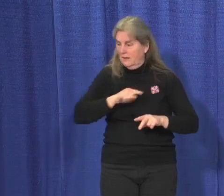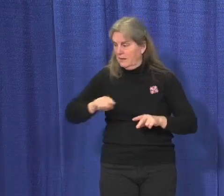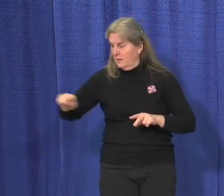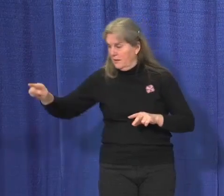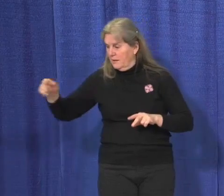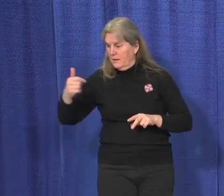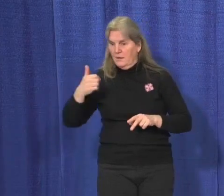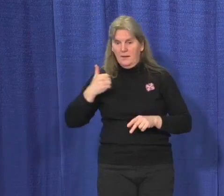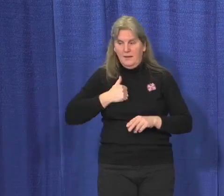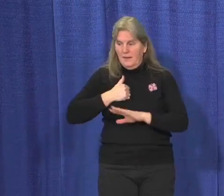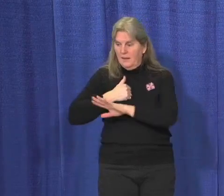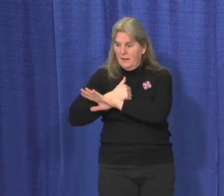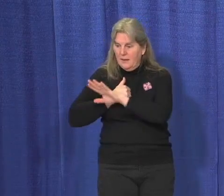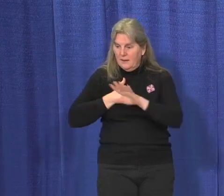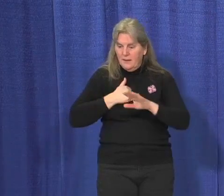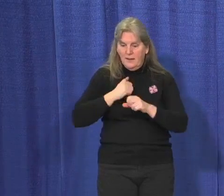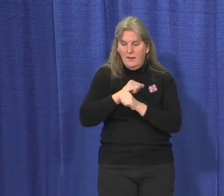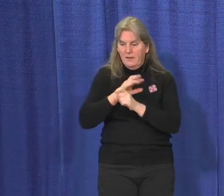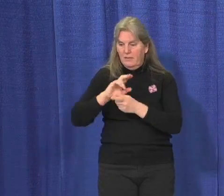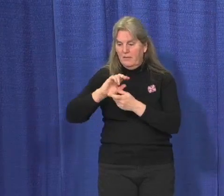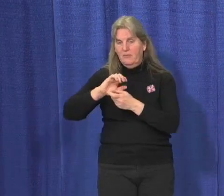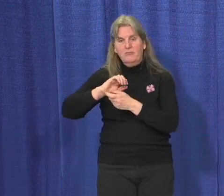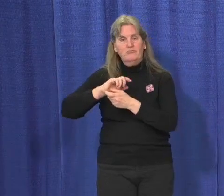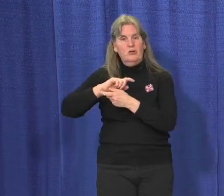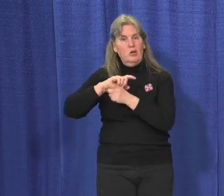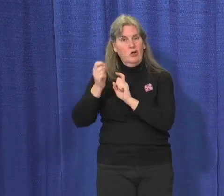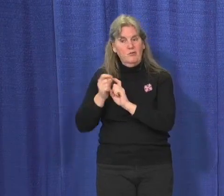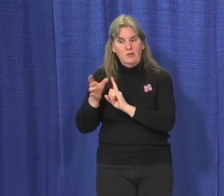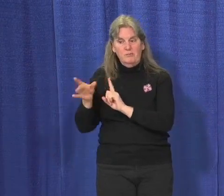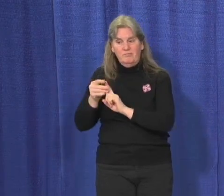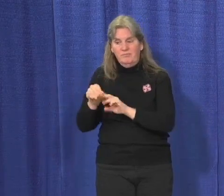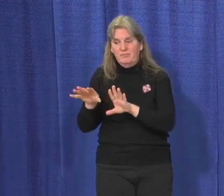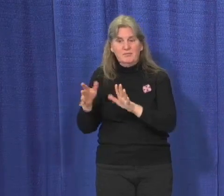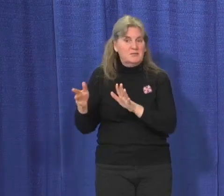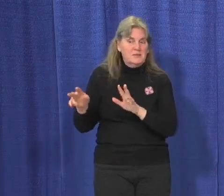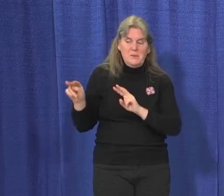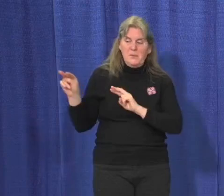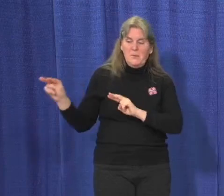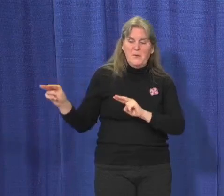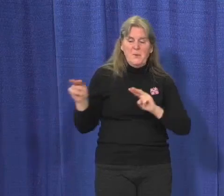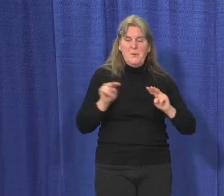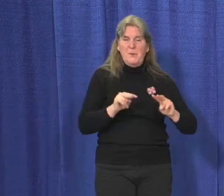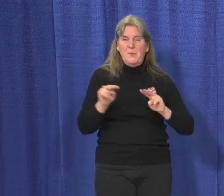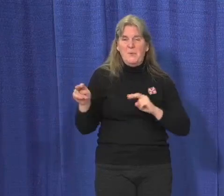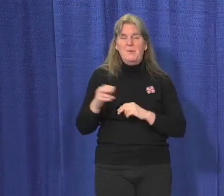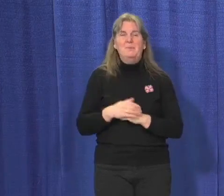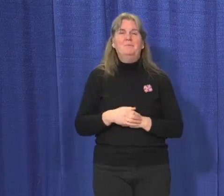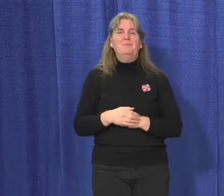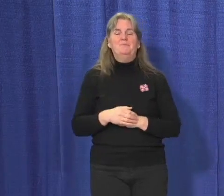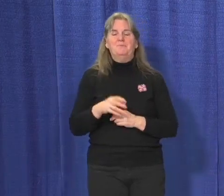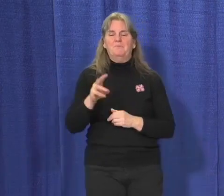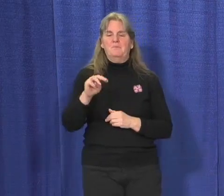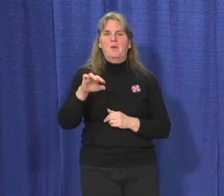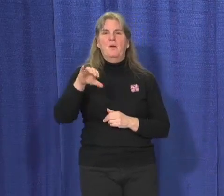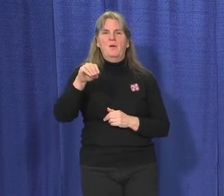and the activity of the variants. Pat: We will move to Maurya